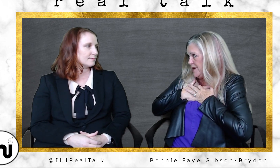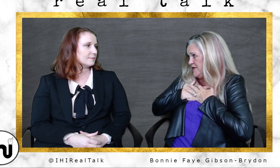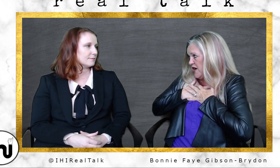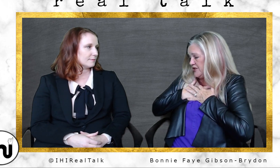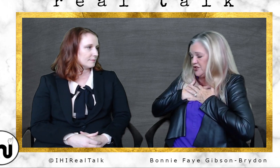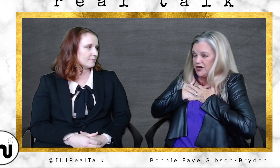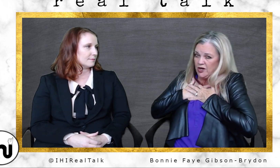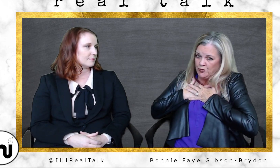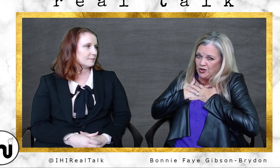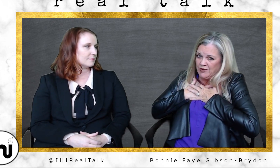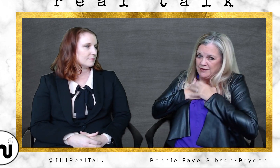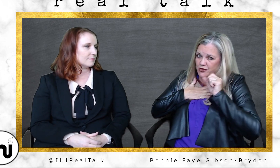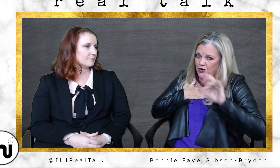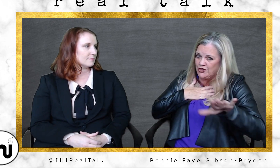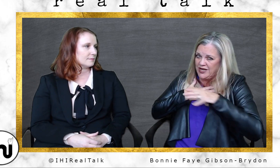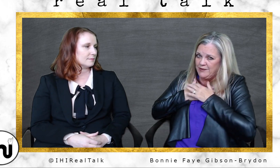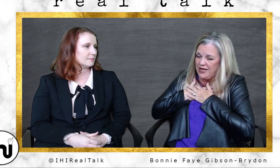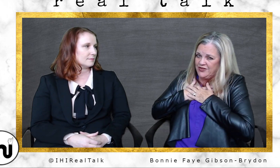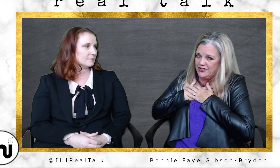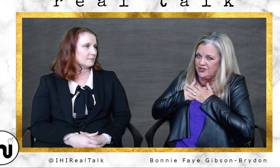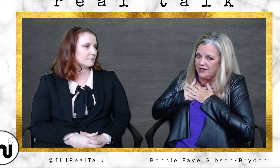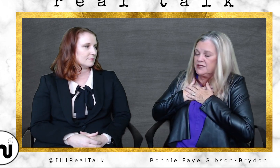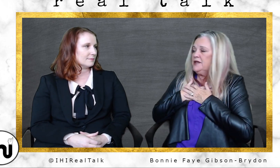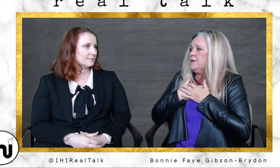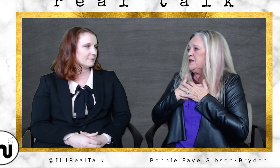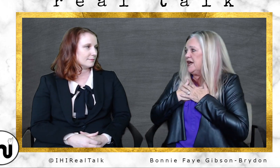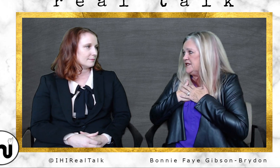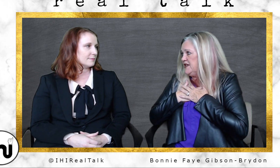Foster I hope you don't mind me throwing your name out there James because of his